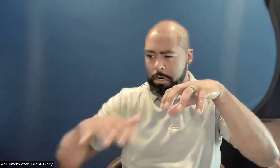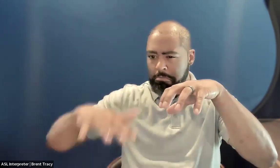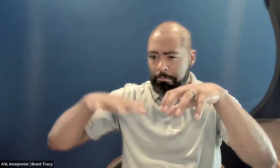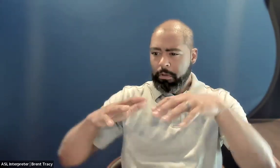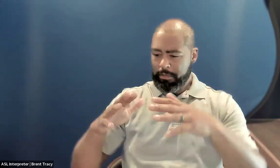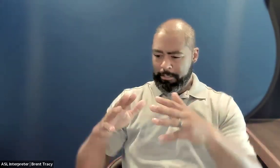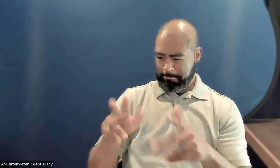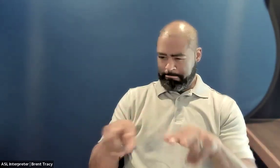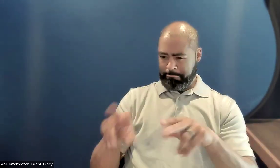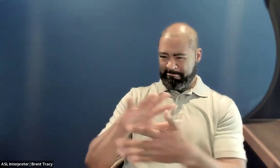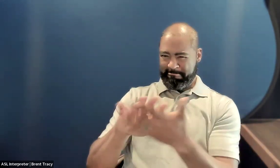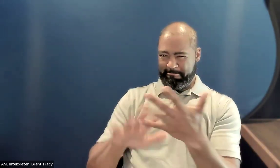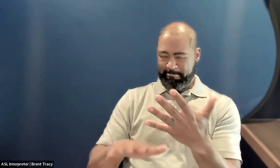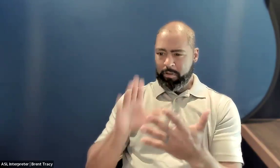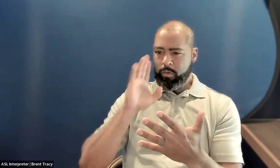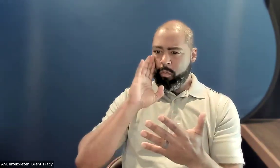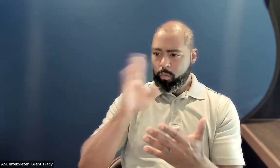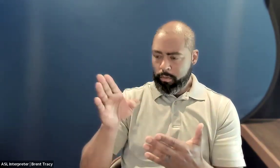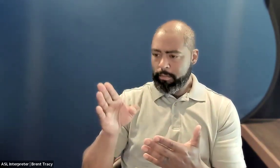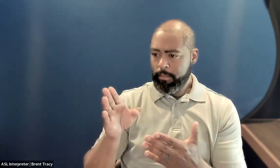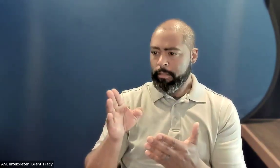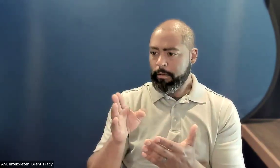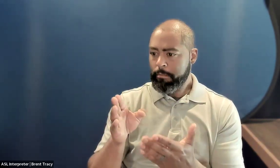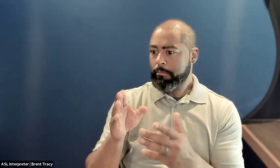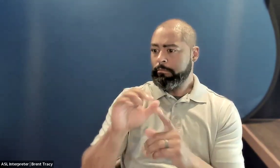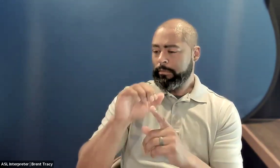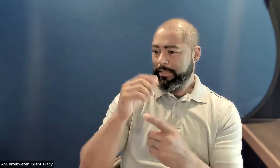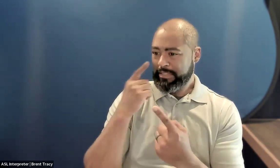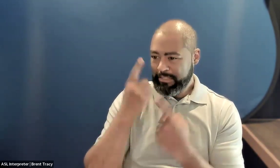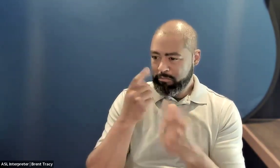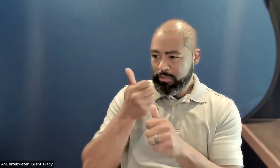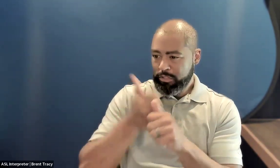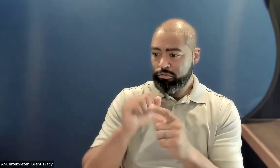MEPA that could be required on a case by case basis. Next slide.